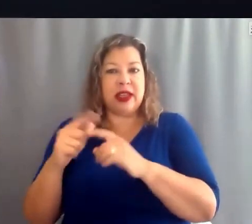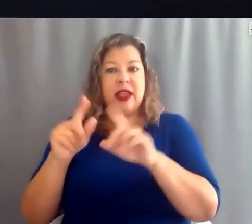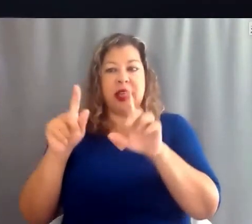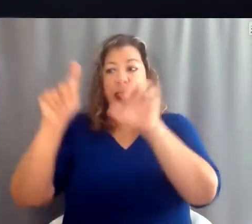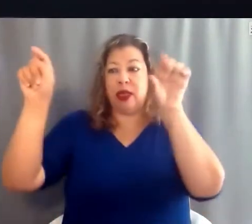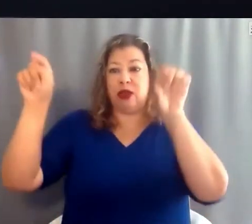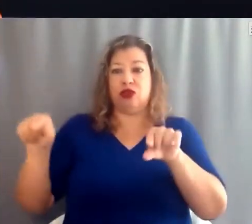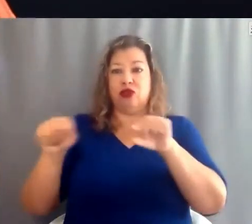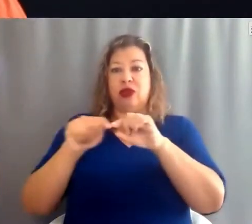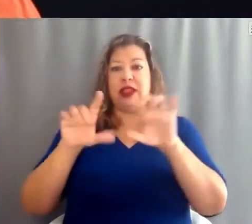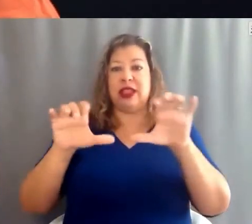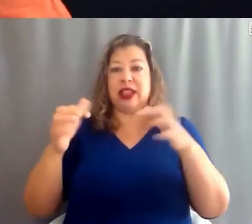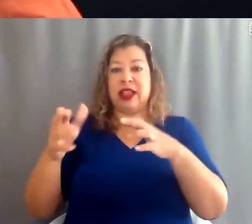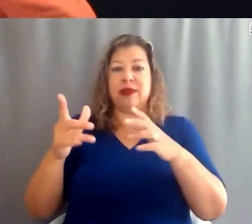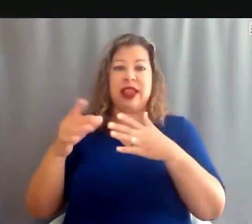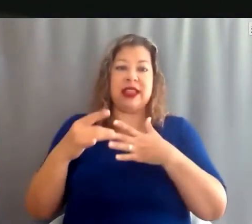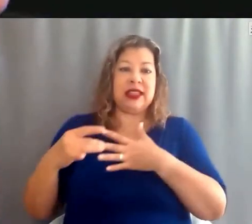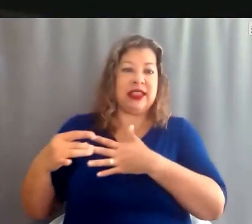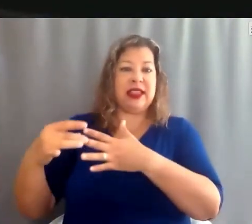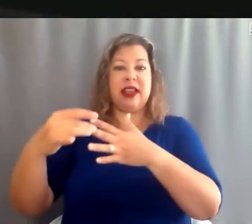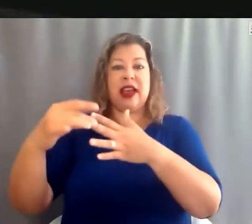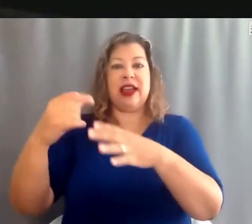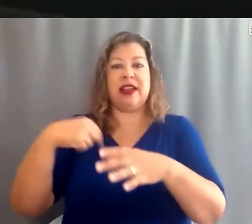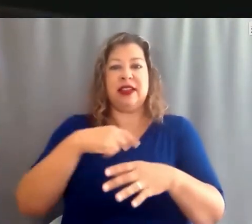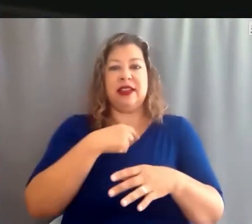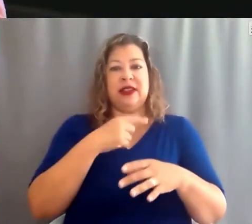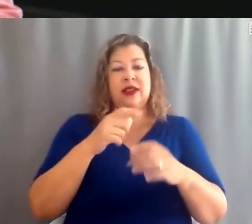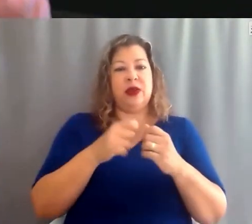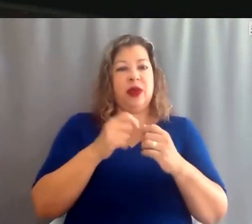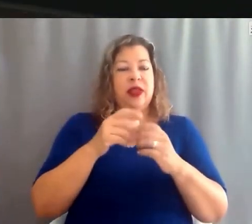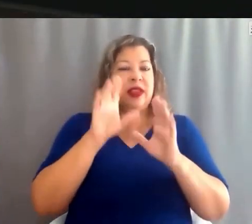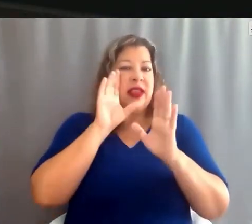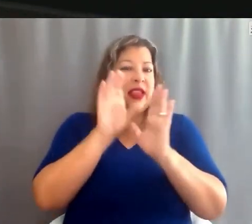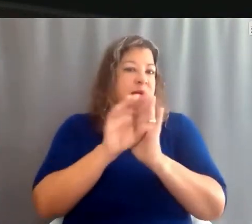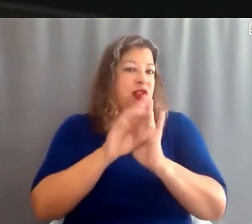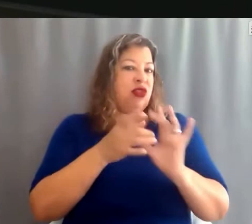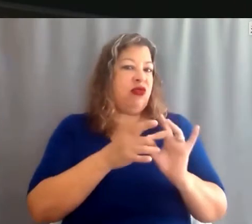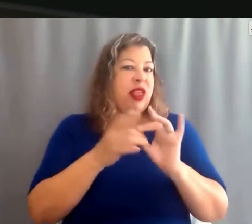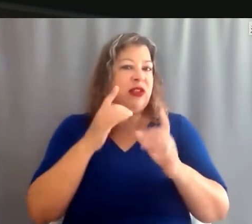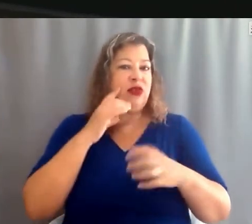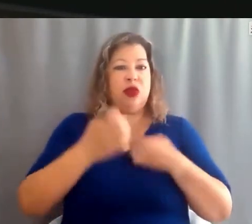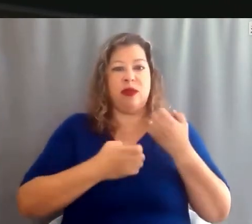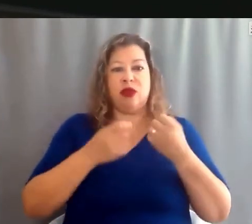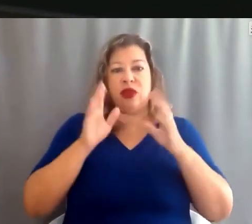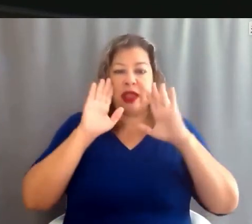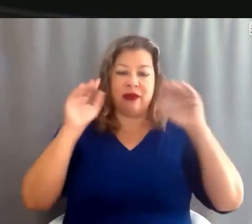(piano playing thoughtful chords) With tailored images around emotion.